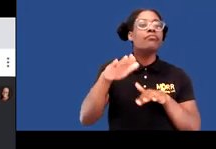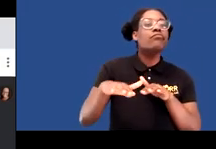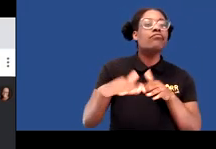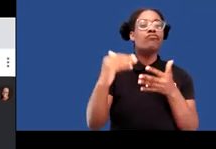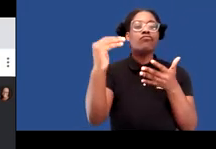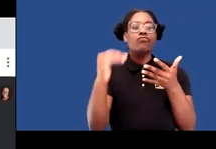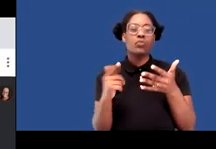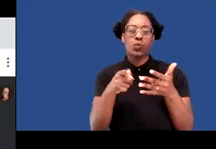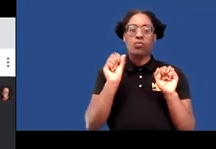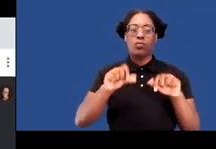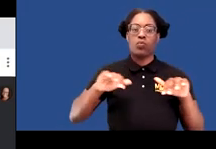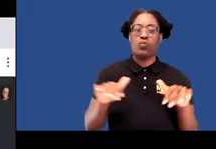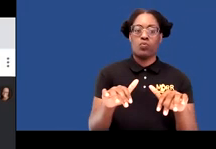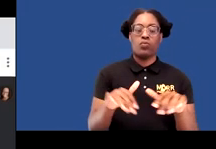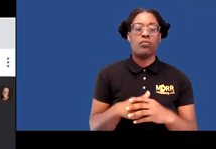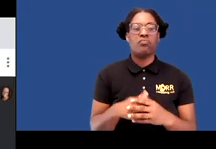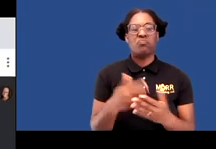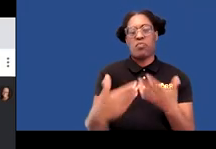Anything that comes to mind for you.